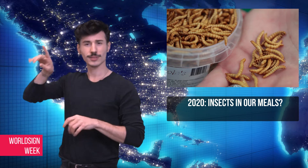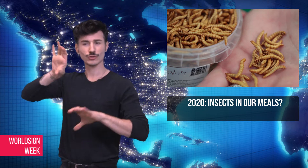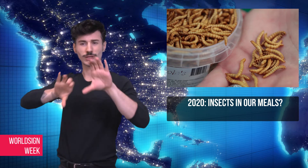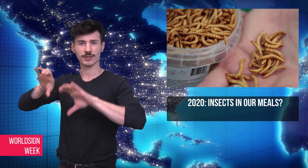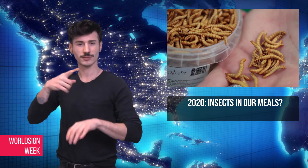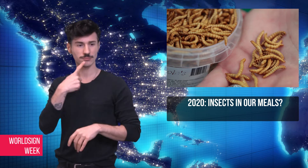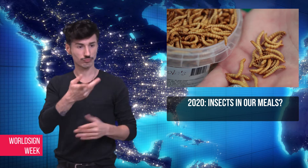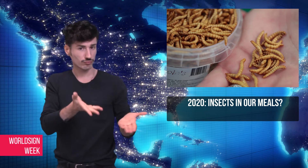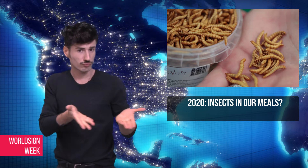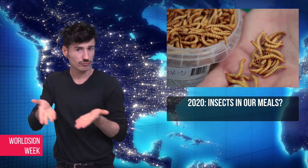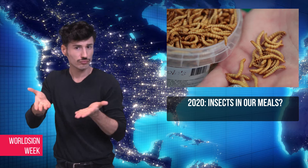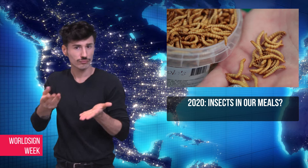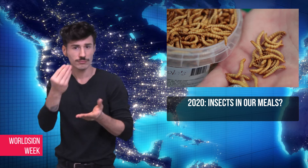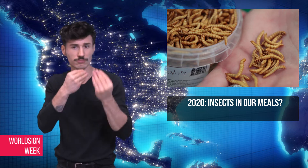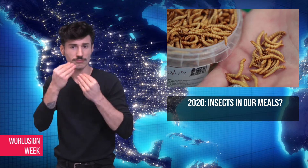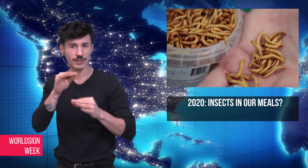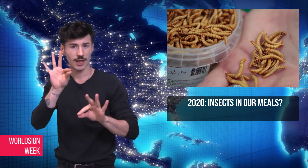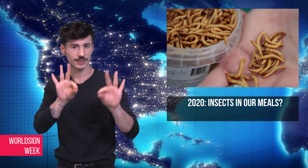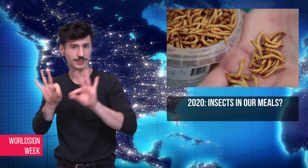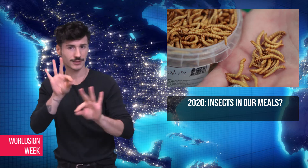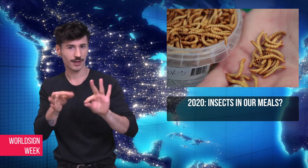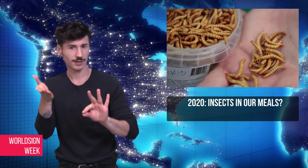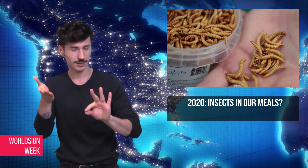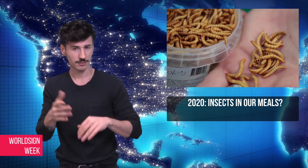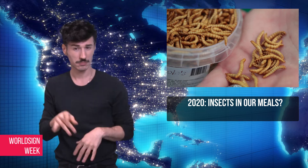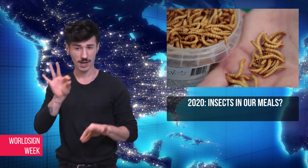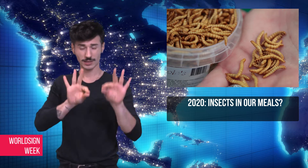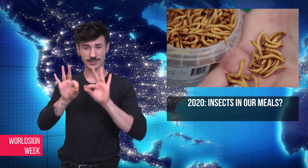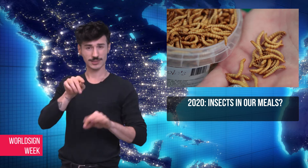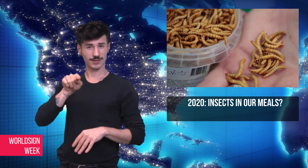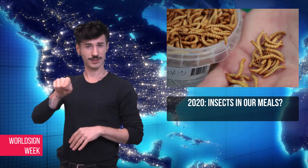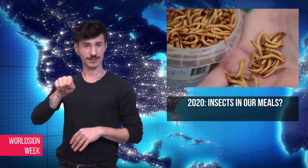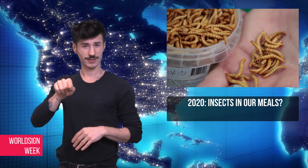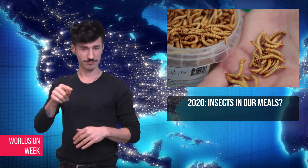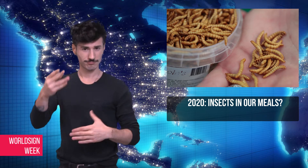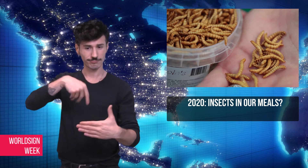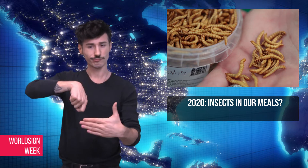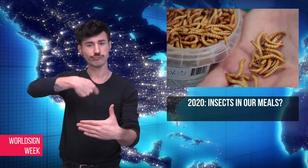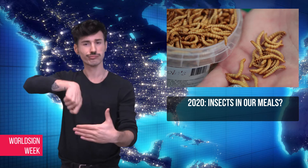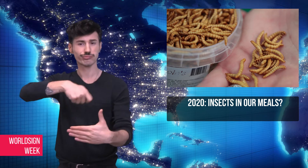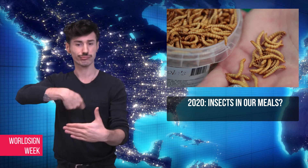scientists suggest we should start eating insects.